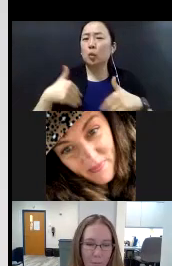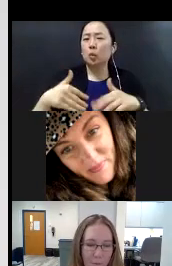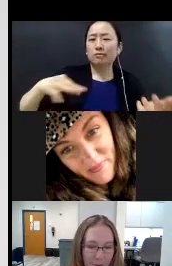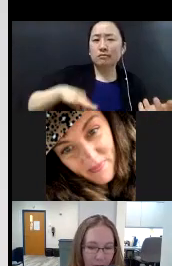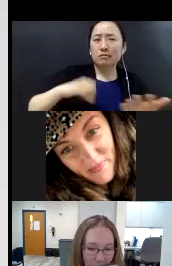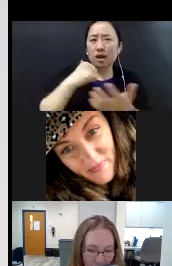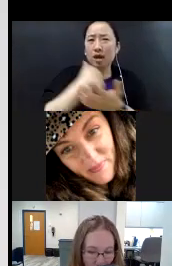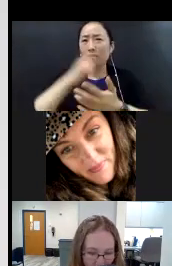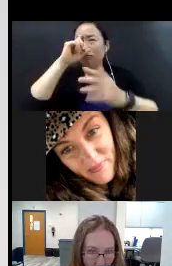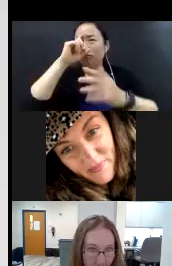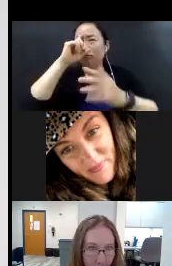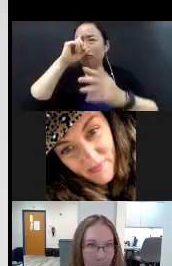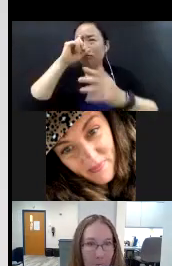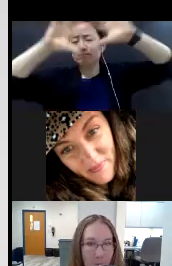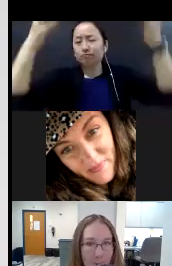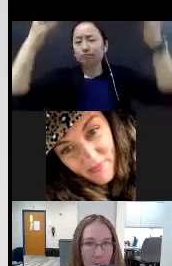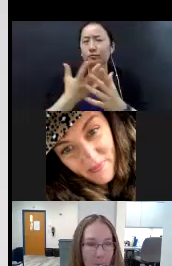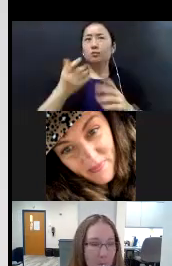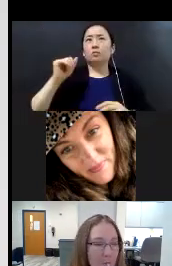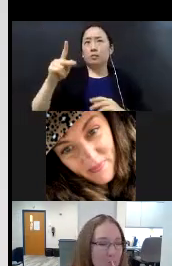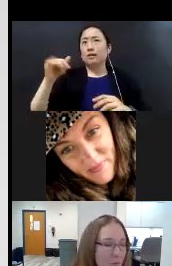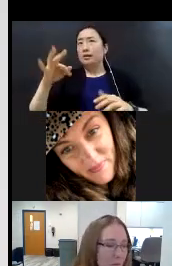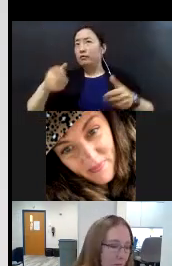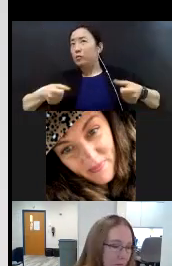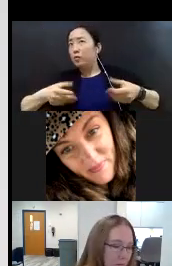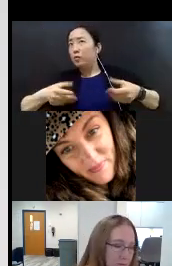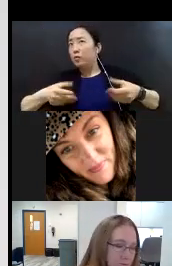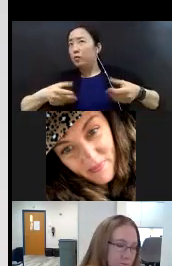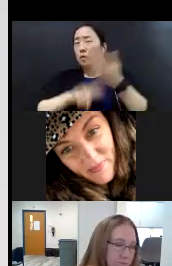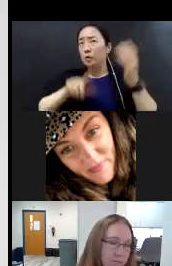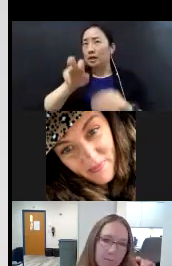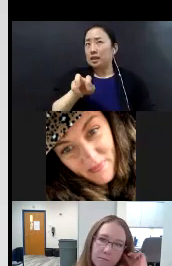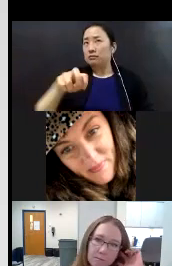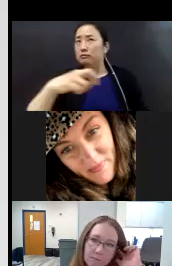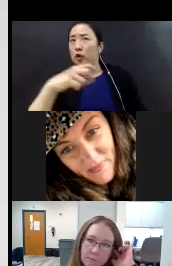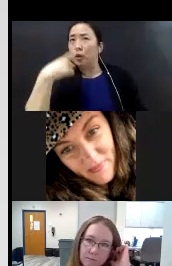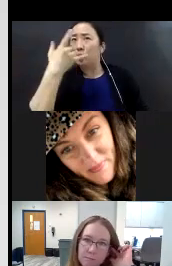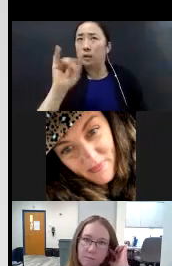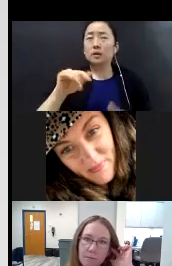IF WE ARE GOING TO ACCESS FROM THE WHEELCHAIR, WE HAVE THIS TURN TO CONSIDER. I GET TO PROVIDE A LOT OF EDUCATION ON WHY THOSE